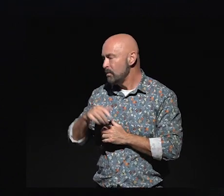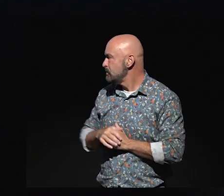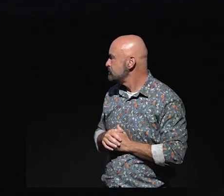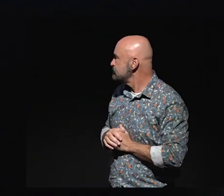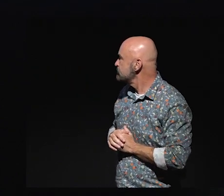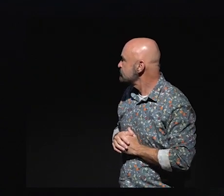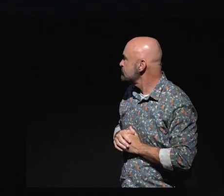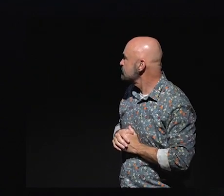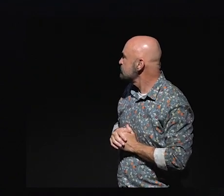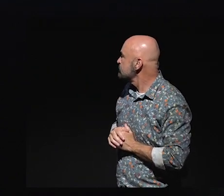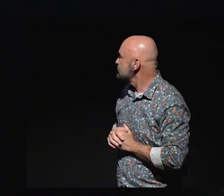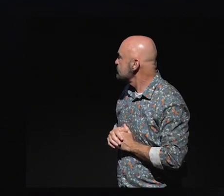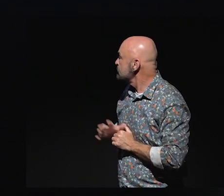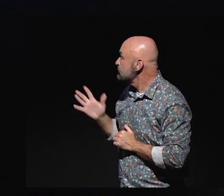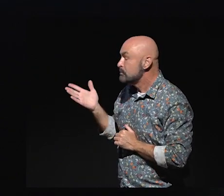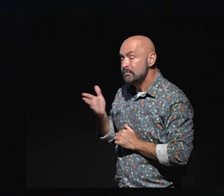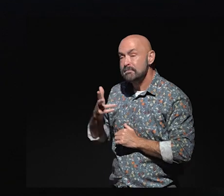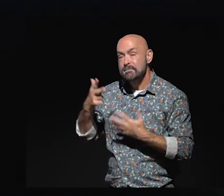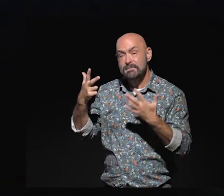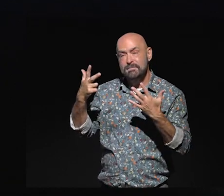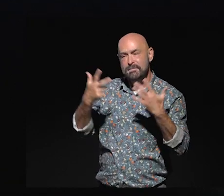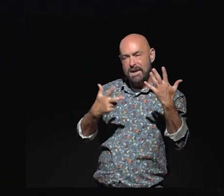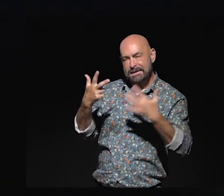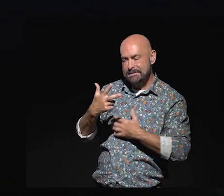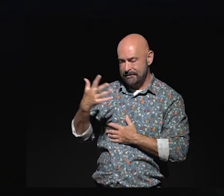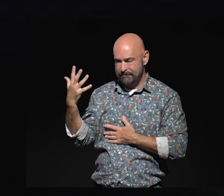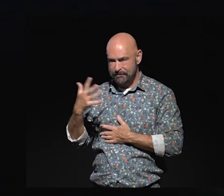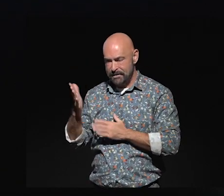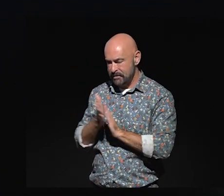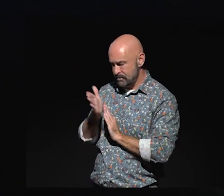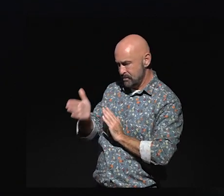But he had gone, in 1815, down to Pompeii and Herculaneum,